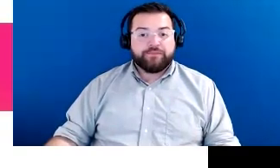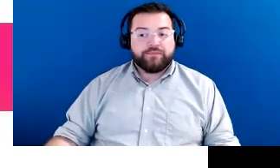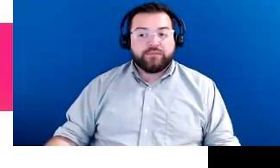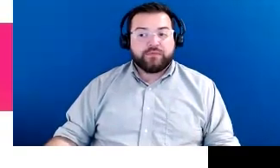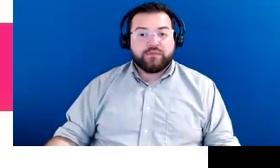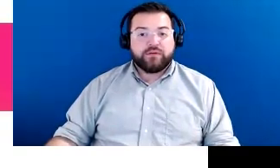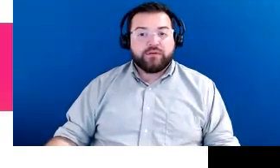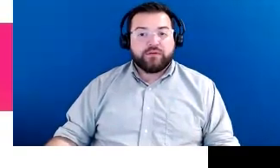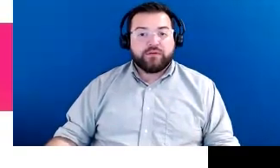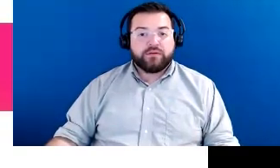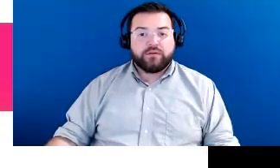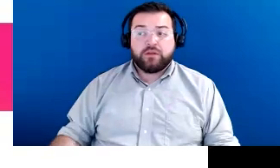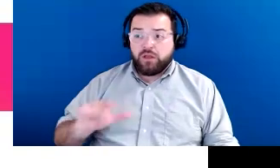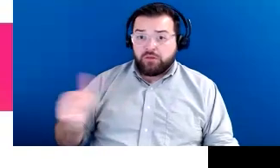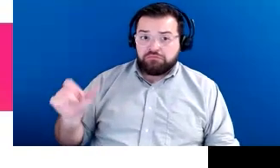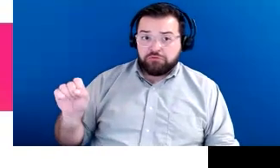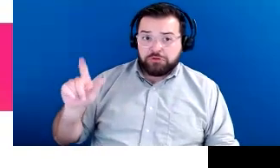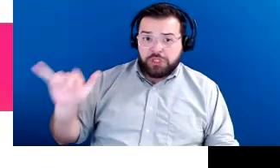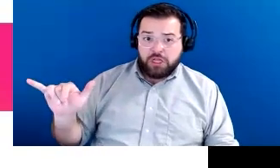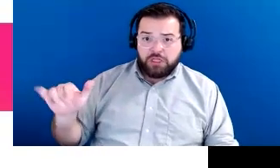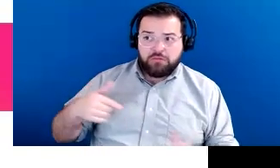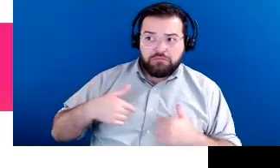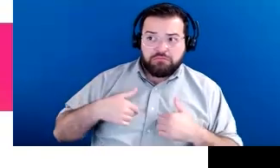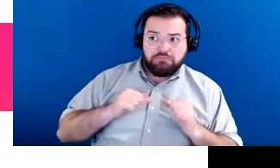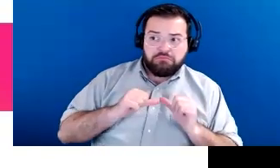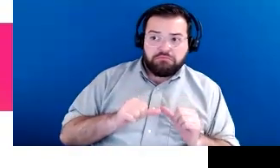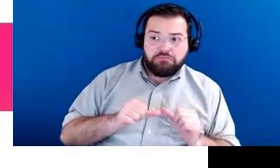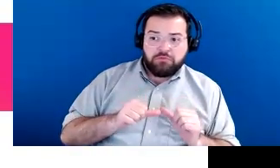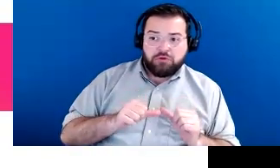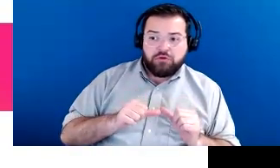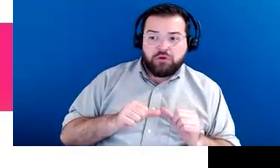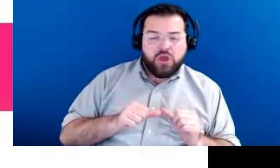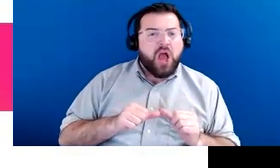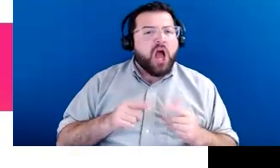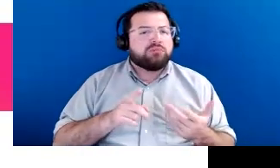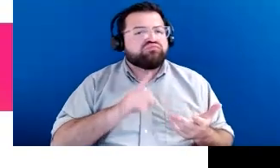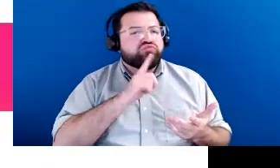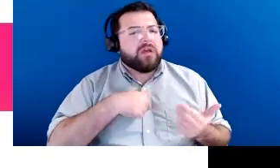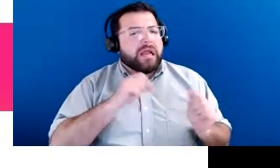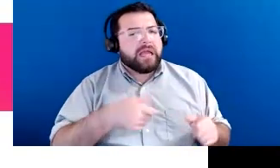Sally, you want to take this one or was me? Sure. So